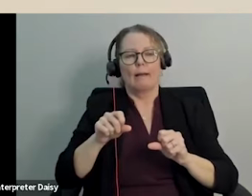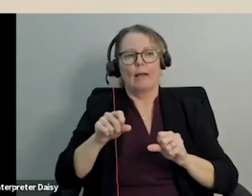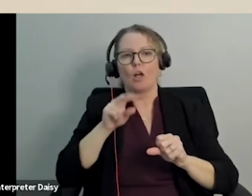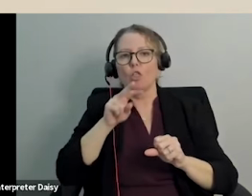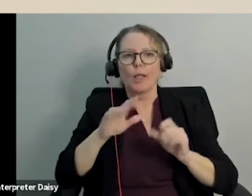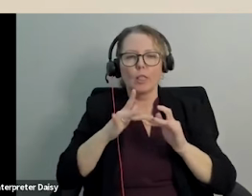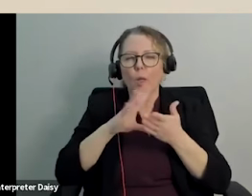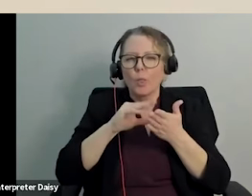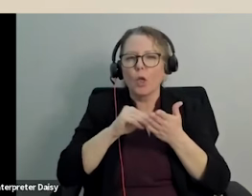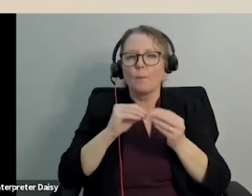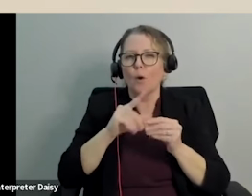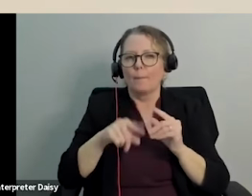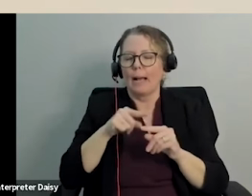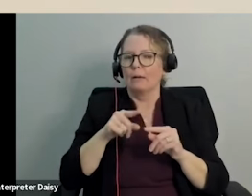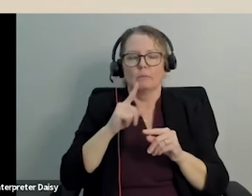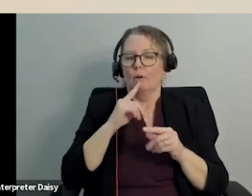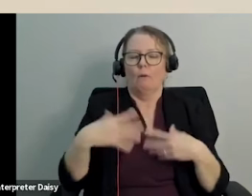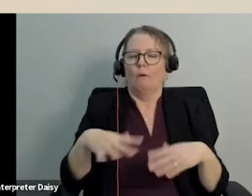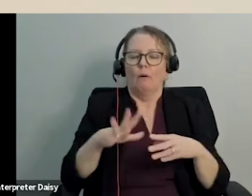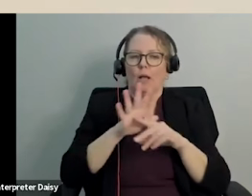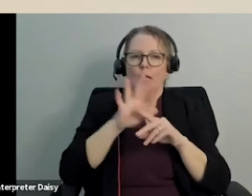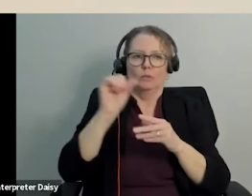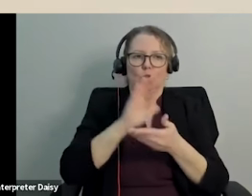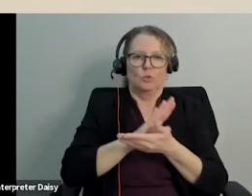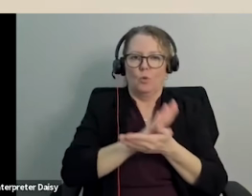and learn more about them, but it's an incredible school with an incredible mission.